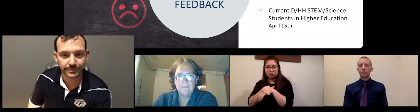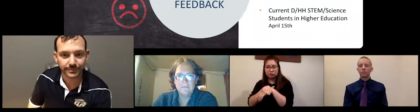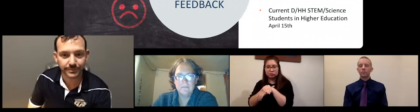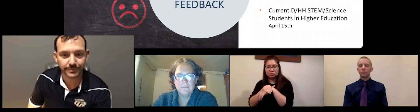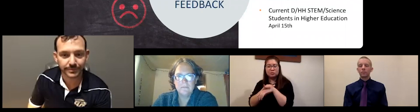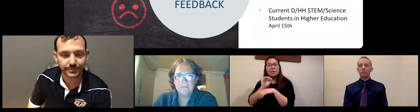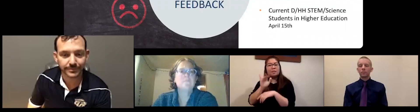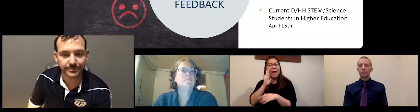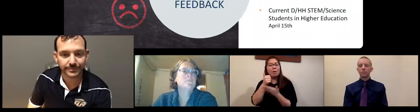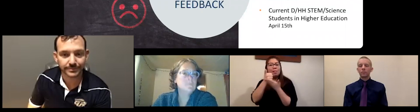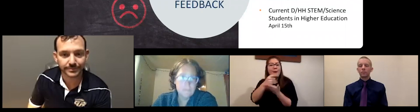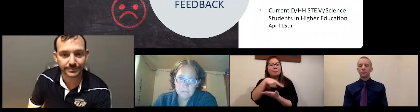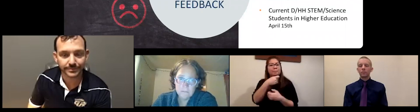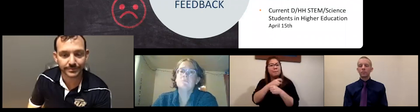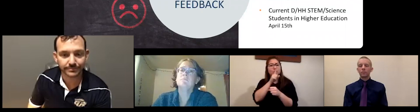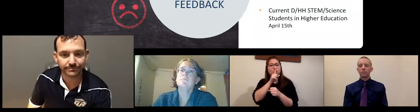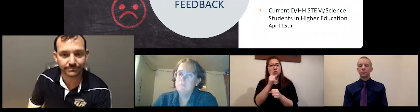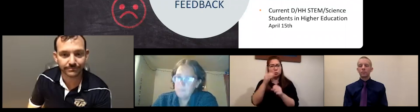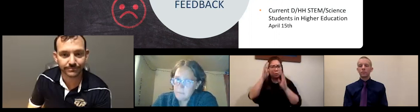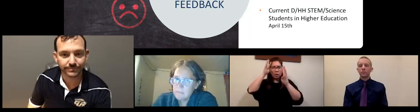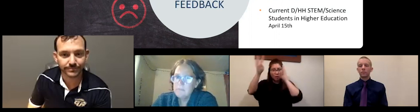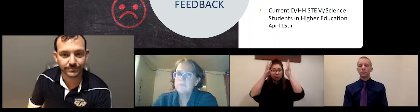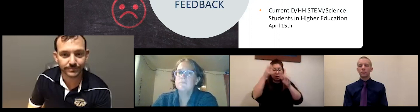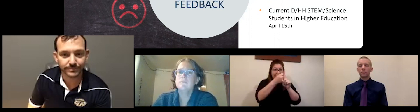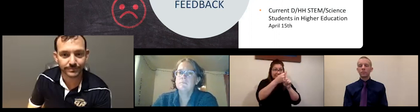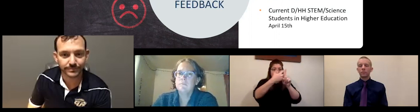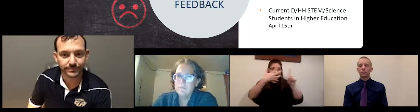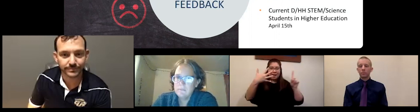That will help them make sure they use their creativity and expand on that.